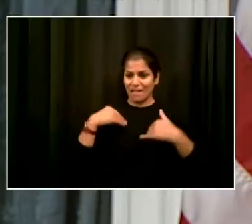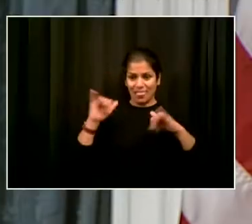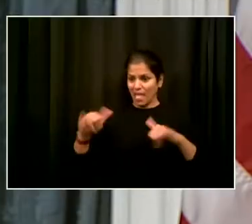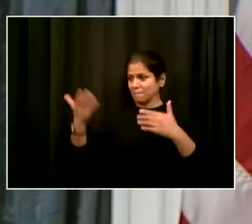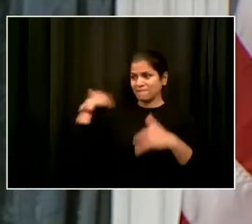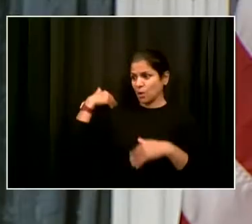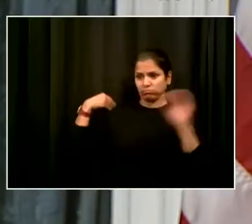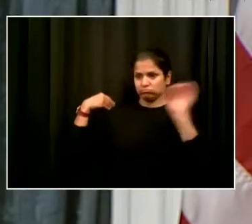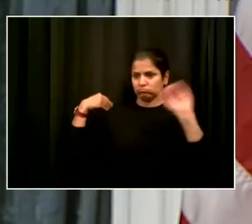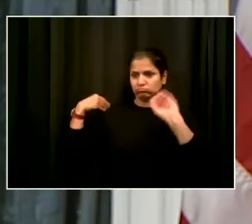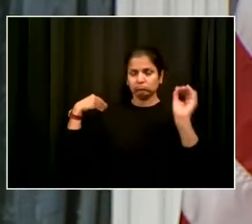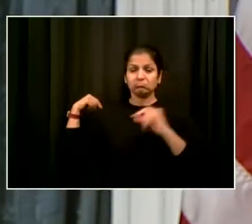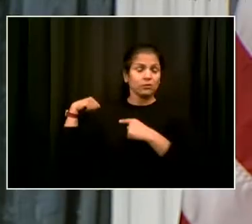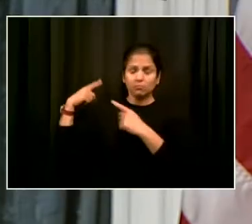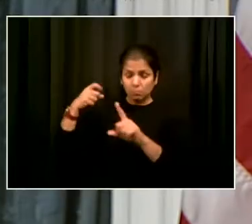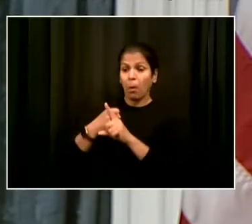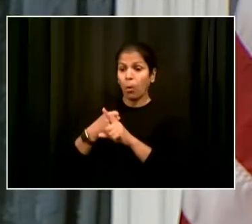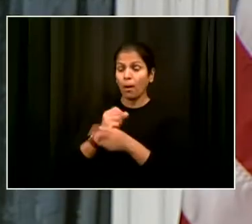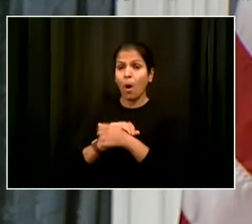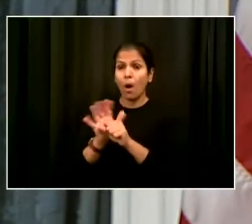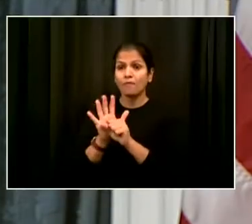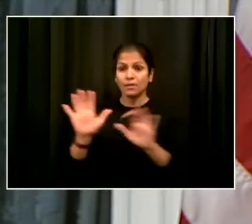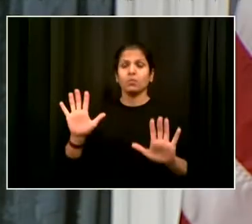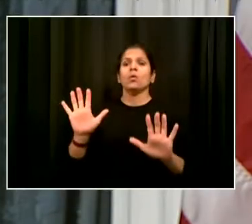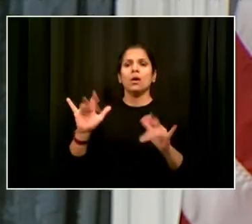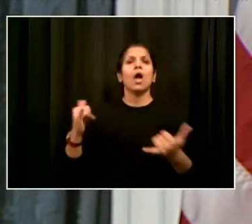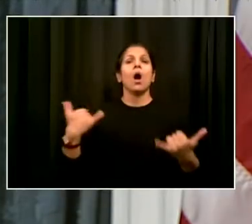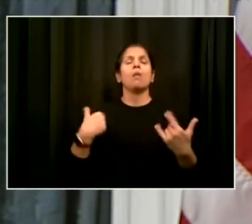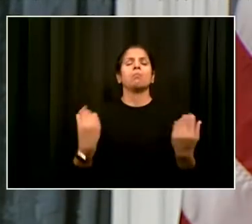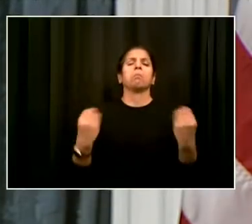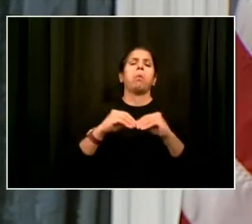STUDENTS IN A WAY THAT WE DIDN'T HAVE THE